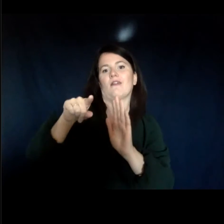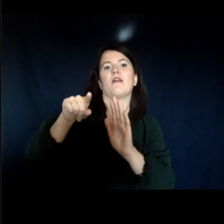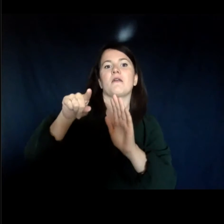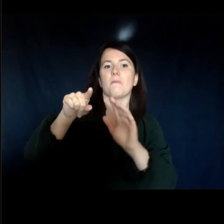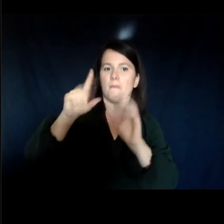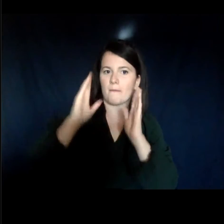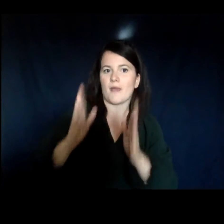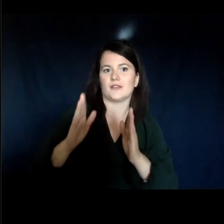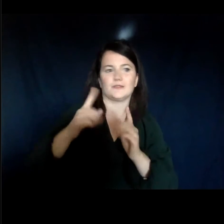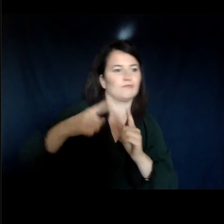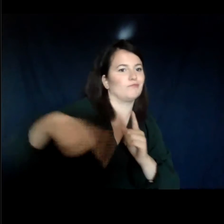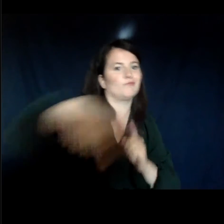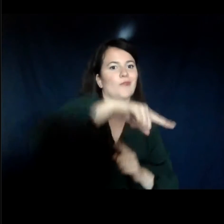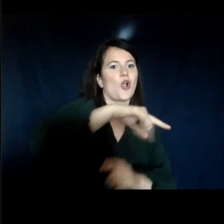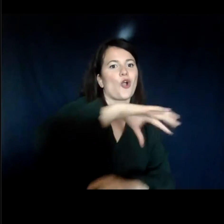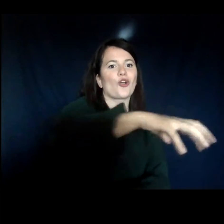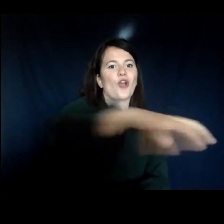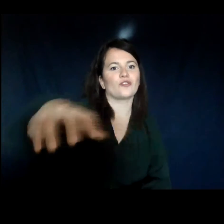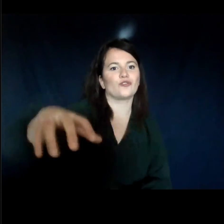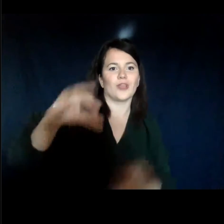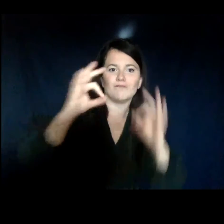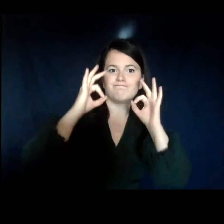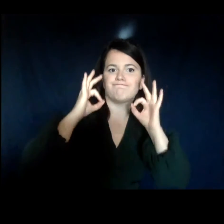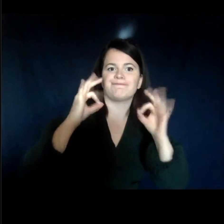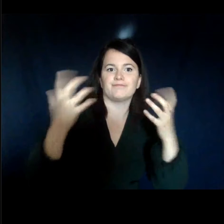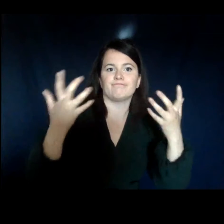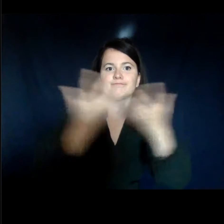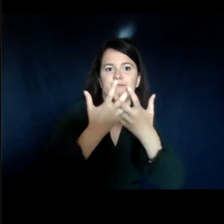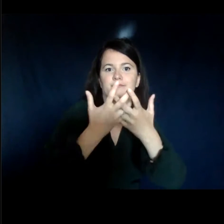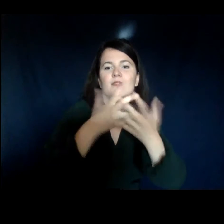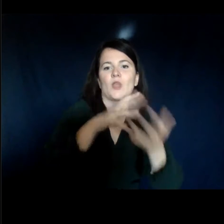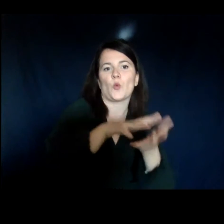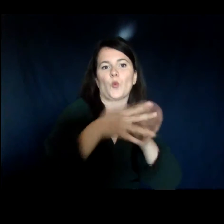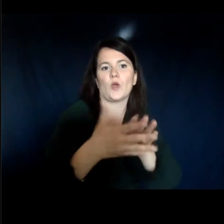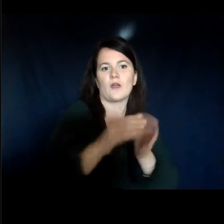But also clear a message as well and clear regulations